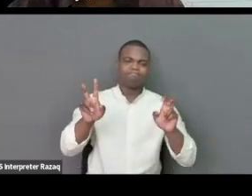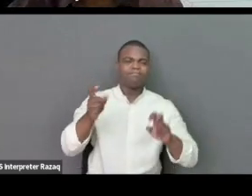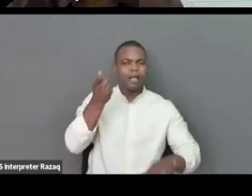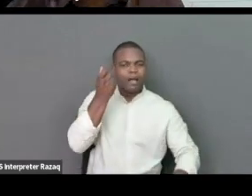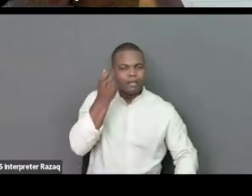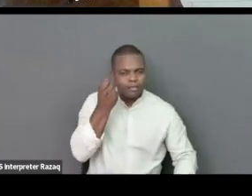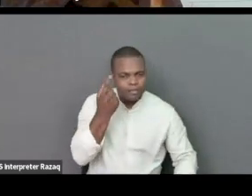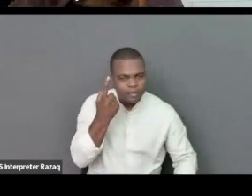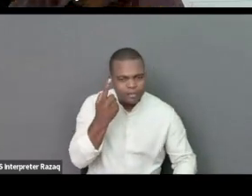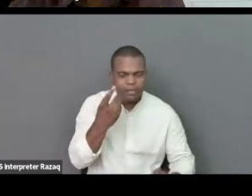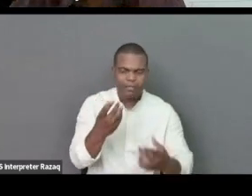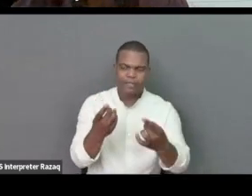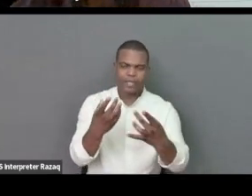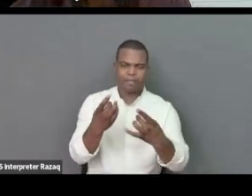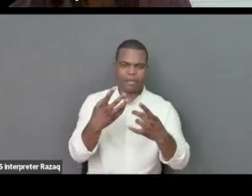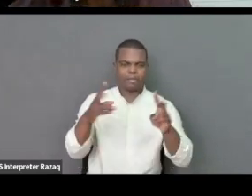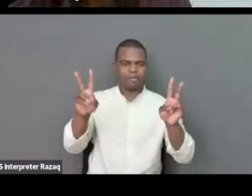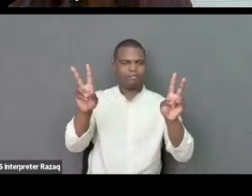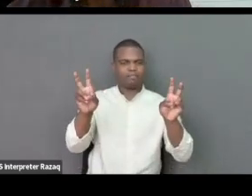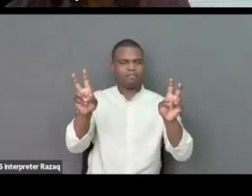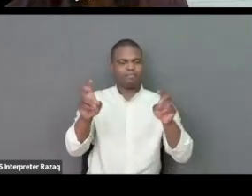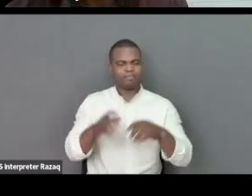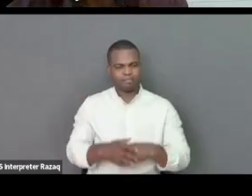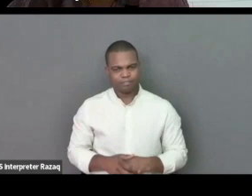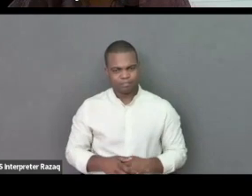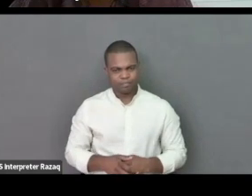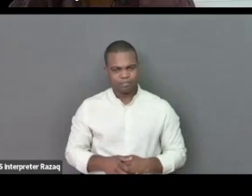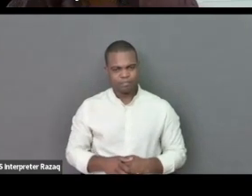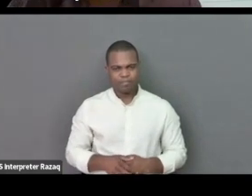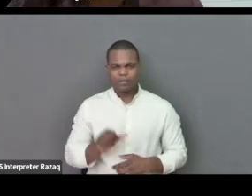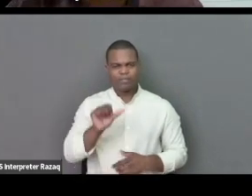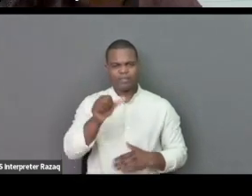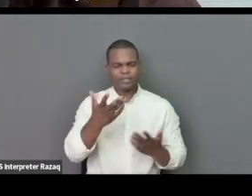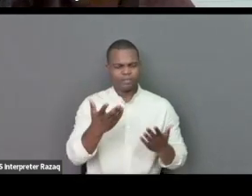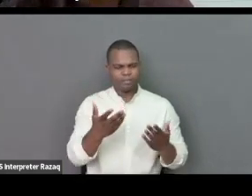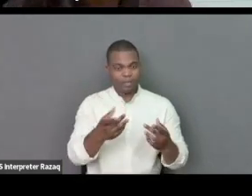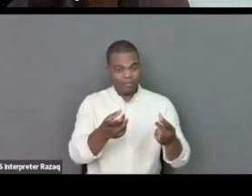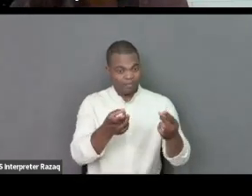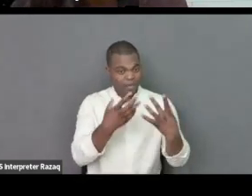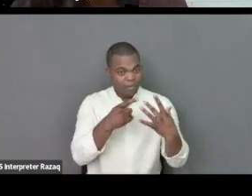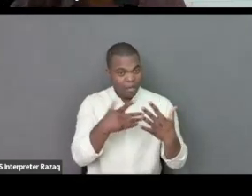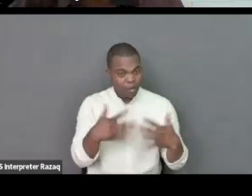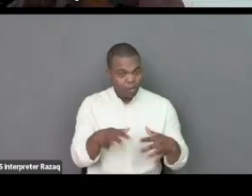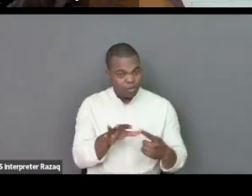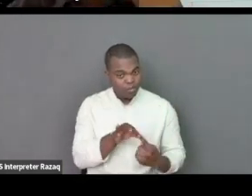important? So, the curriculum details